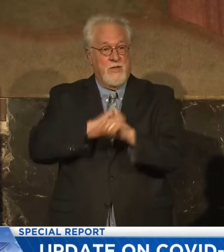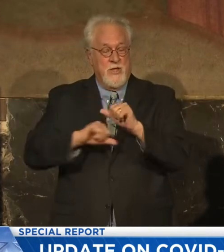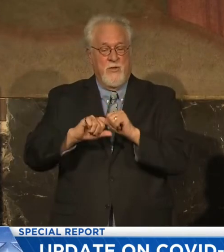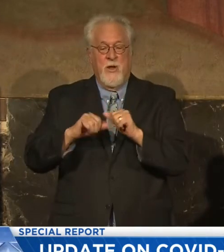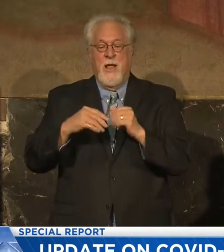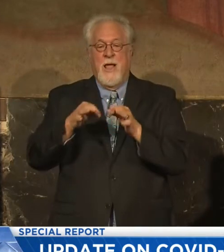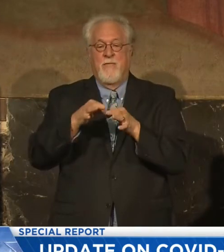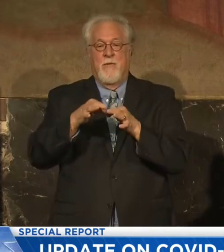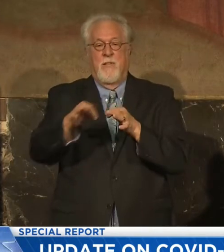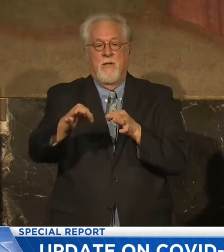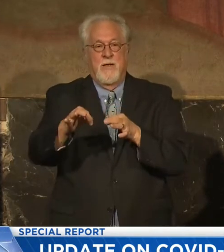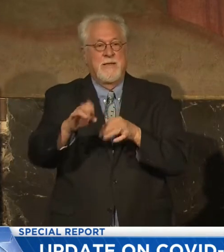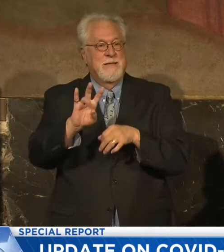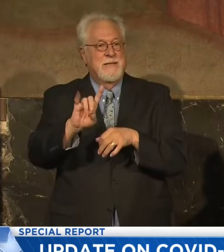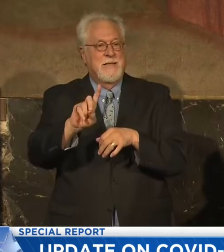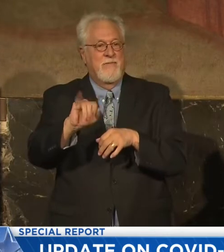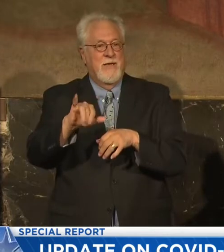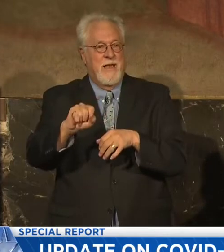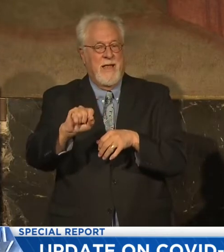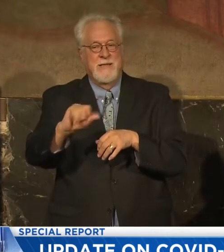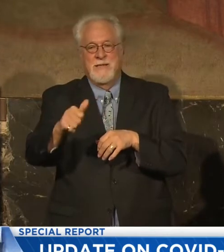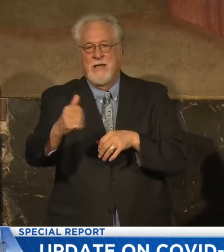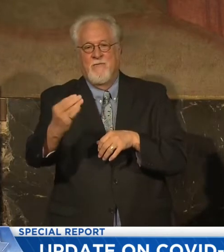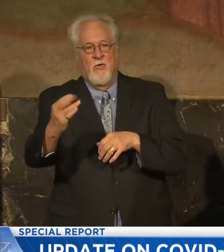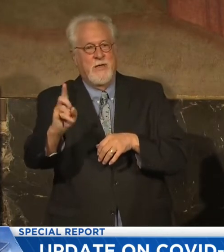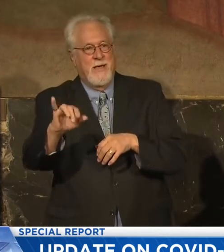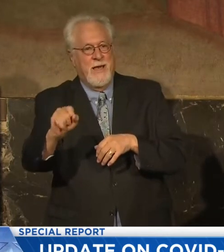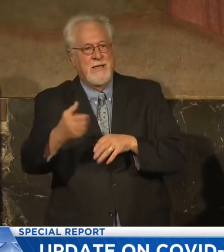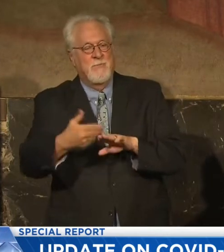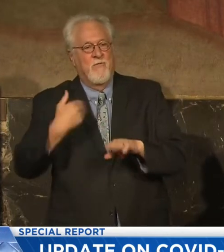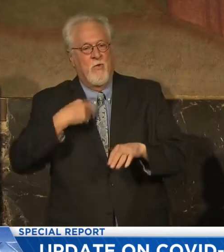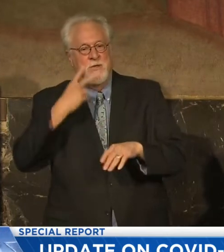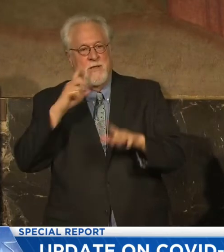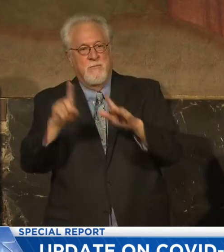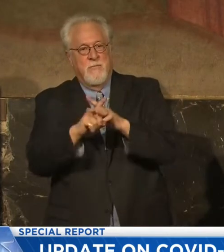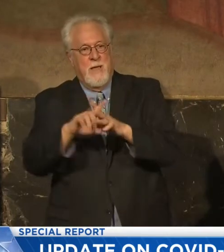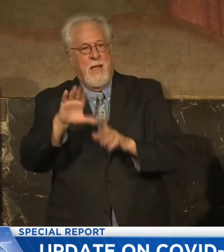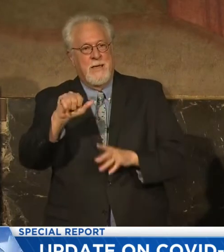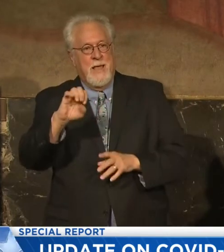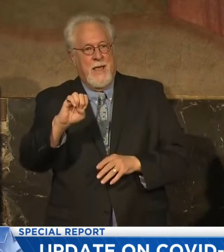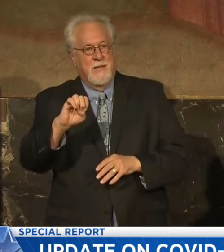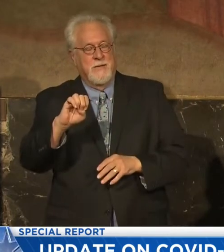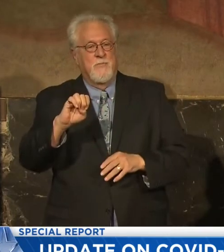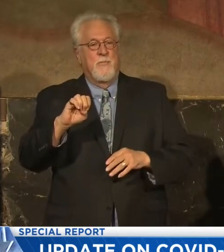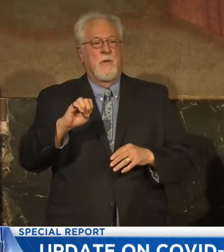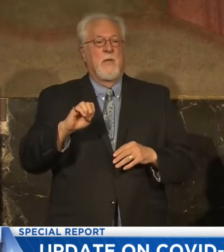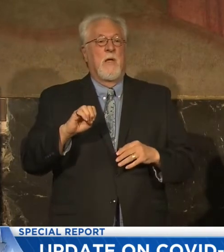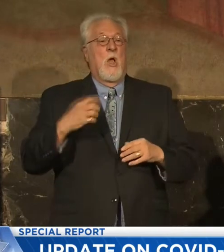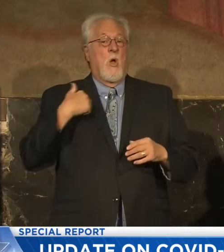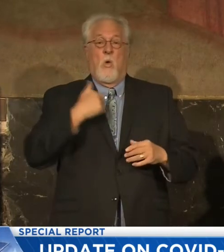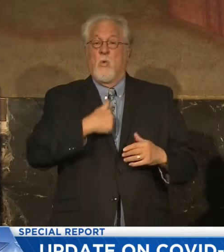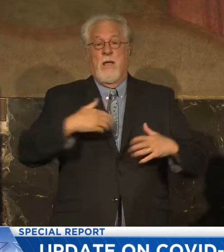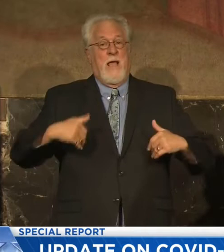GREAT QUESTION. BECAUSE WE KNOW YOU BRING MORE PEOPLE INTO CONTACT WITH ONE ANOTHER, THERE'S A LAG TIME OF